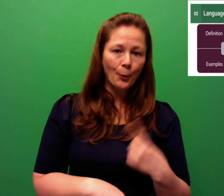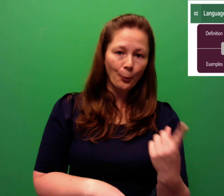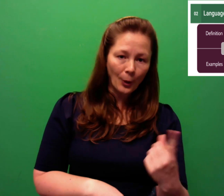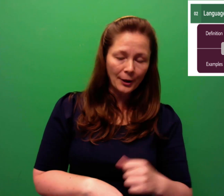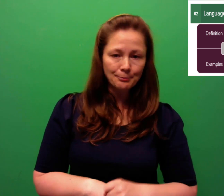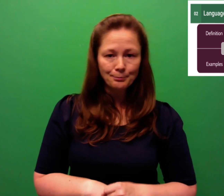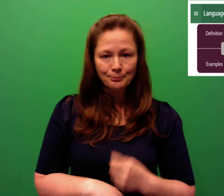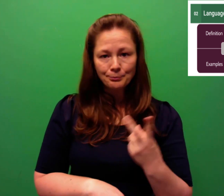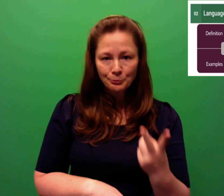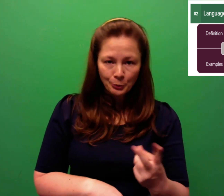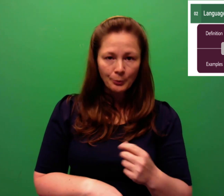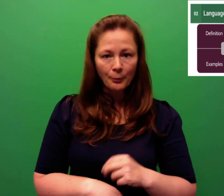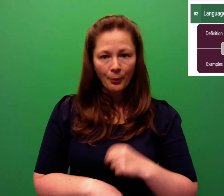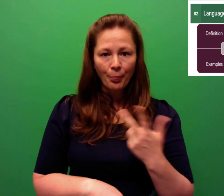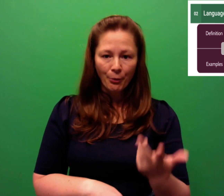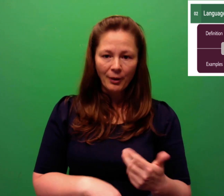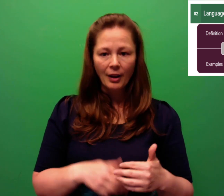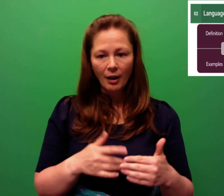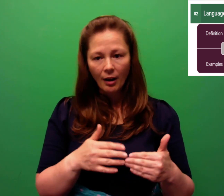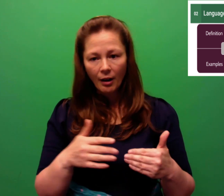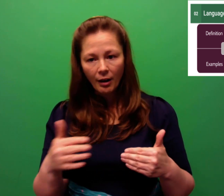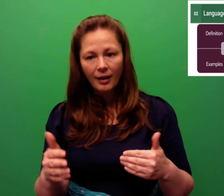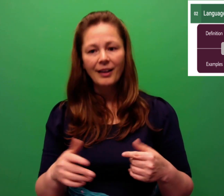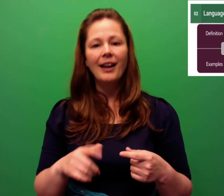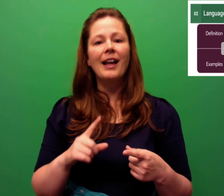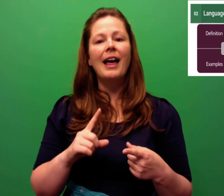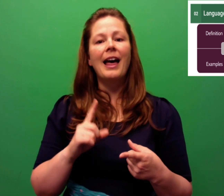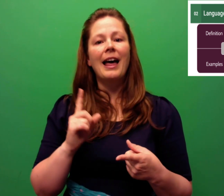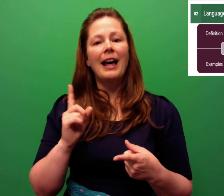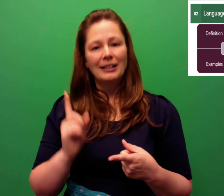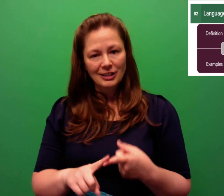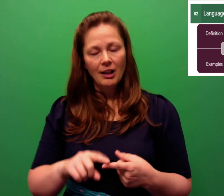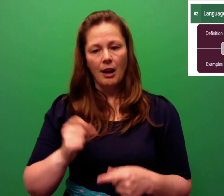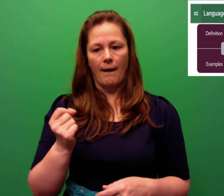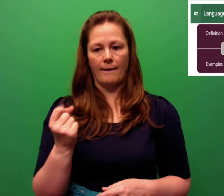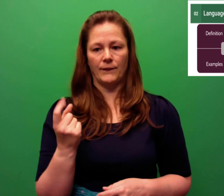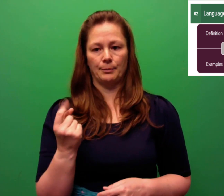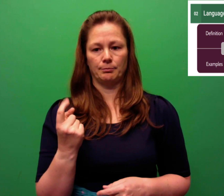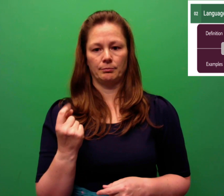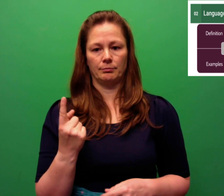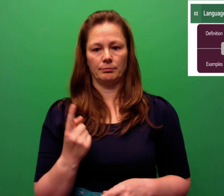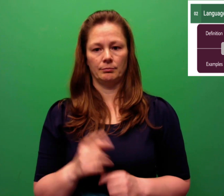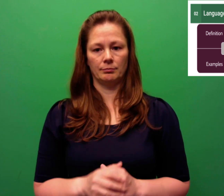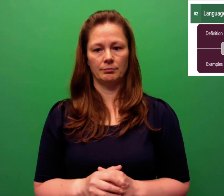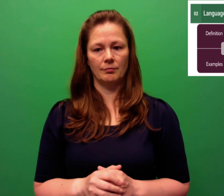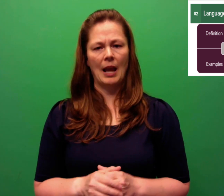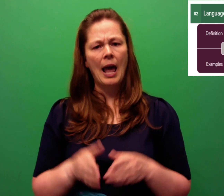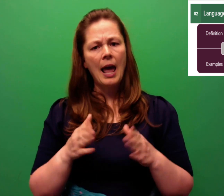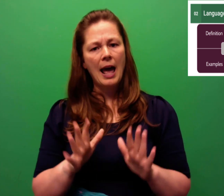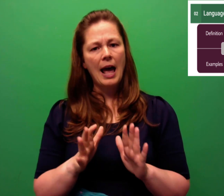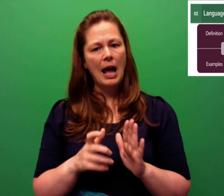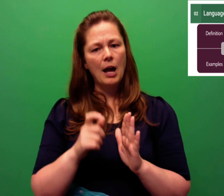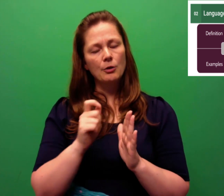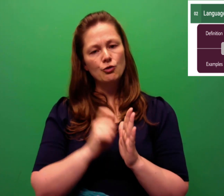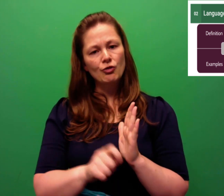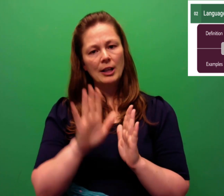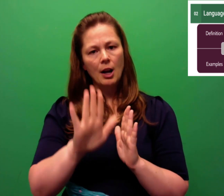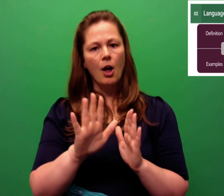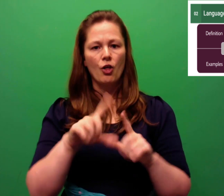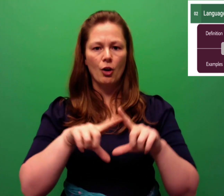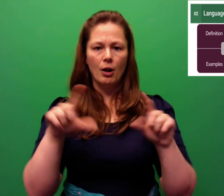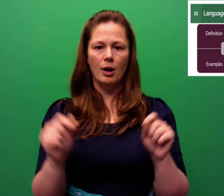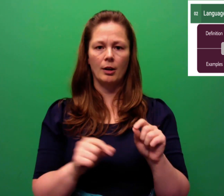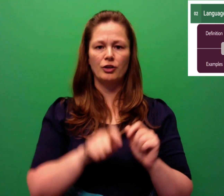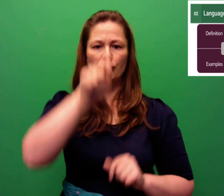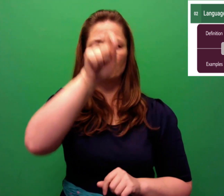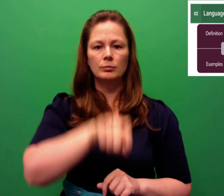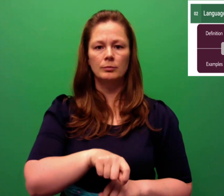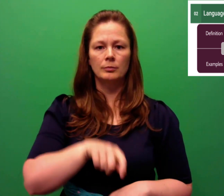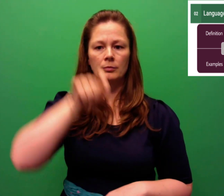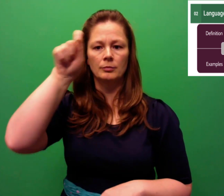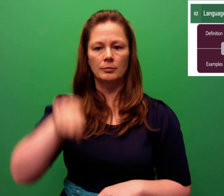number 1 2 3 etc until she gets to what is number 11. The way it is written on